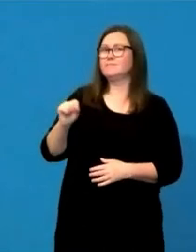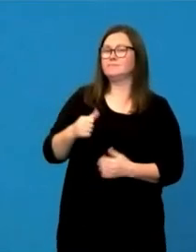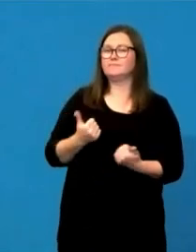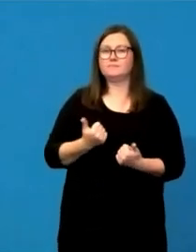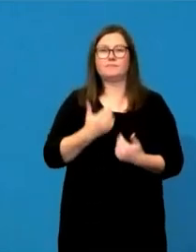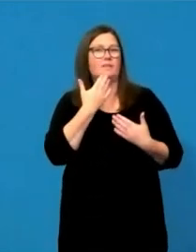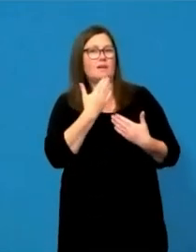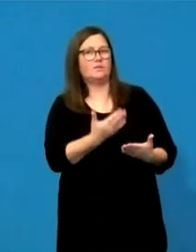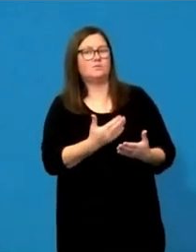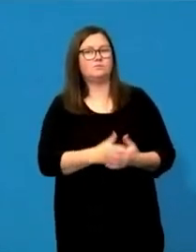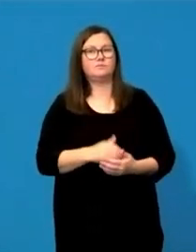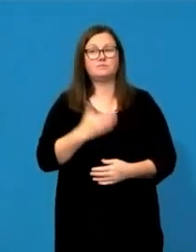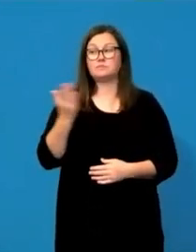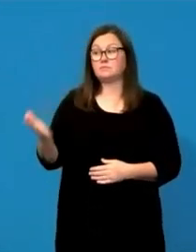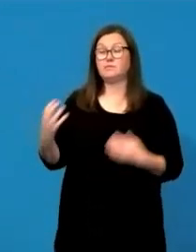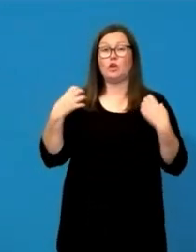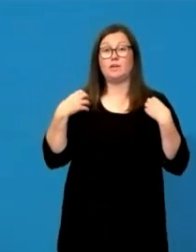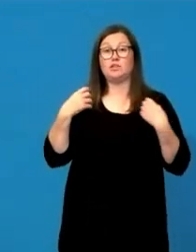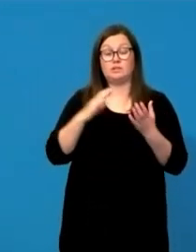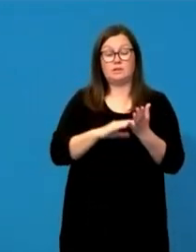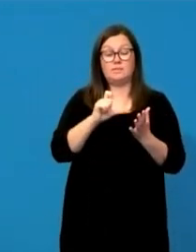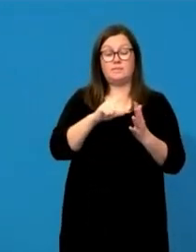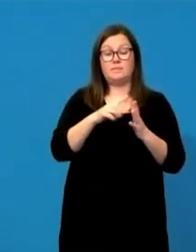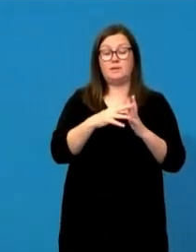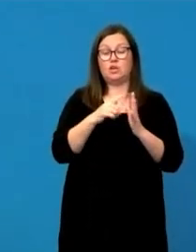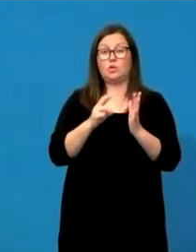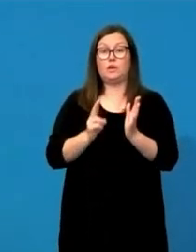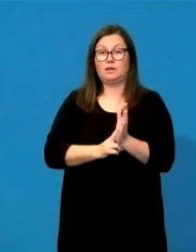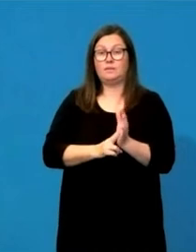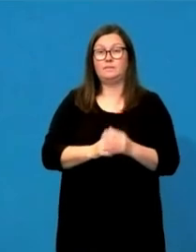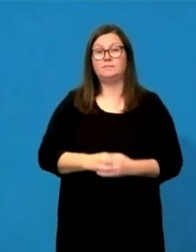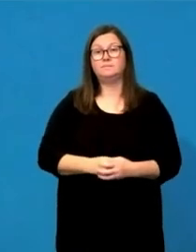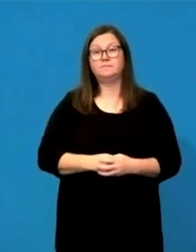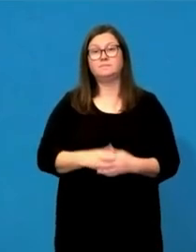Commissioner McEwin? COMMISSIONER McEWIN: Thank you. Jazsikah, thank you for your evidence.